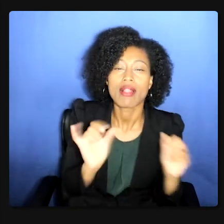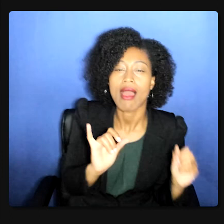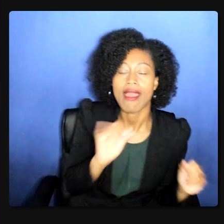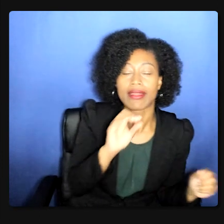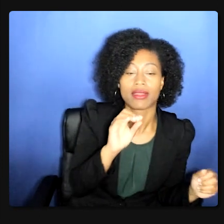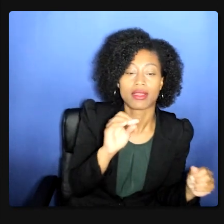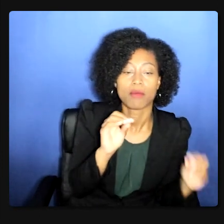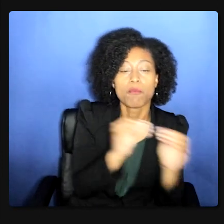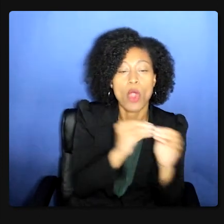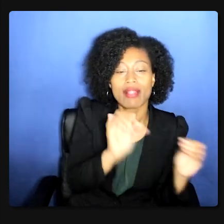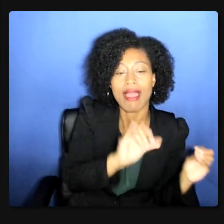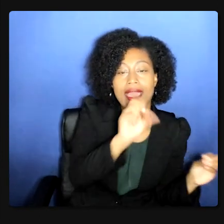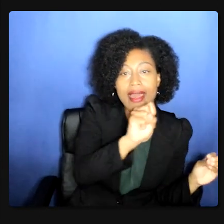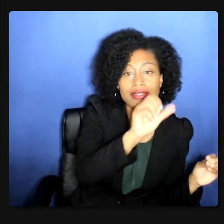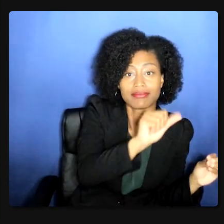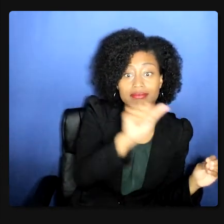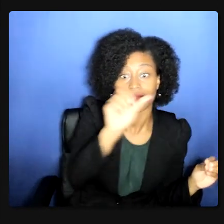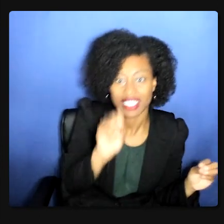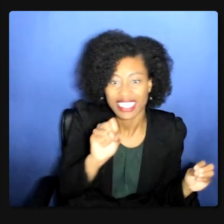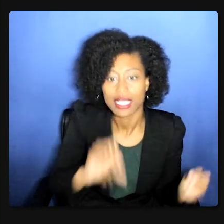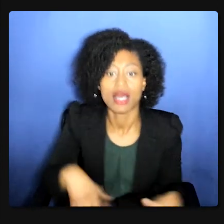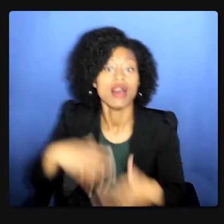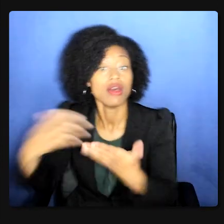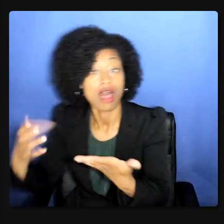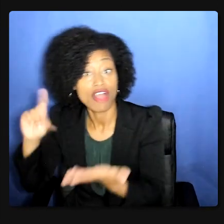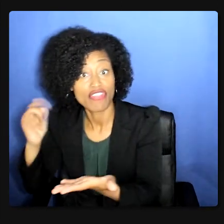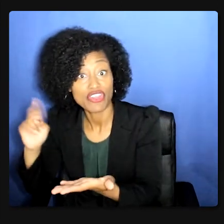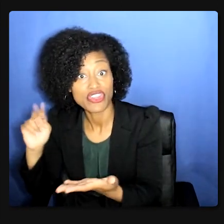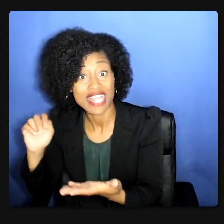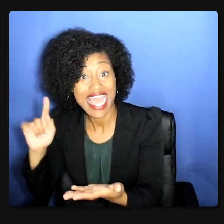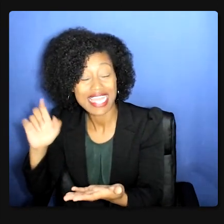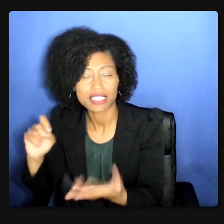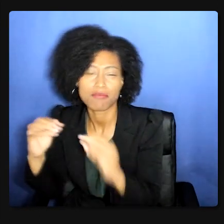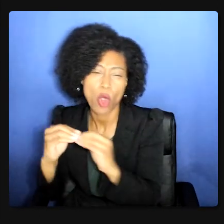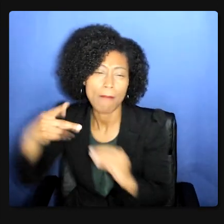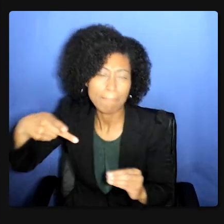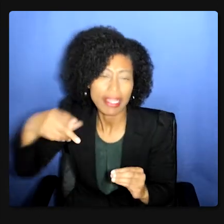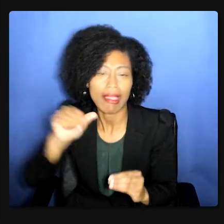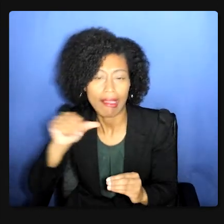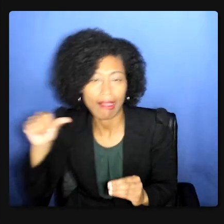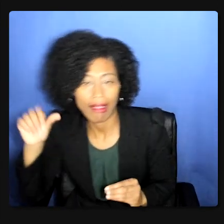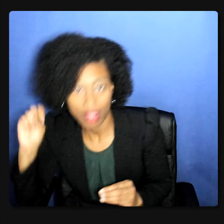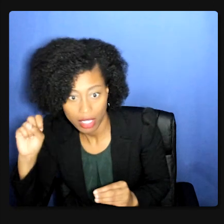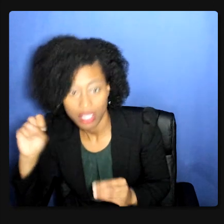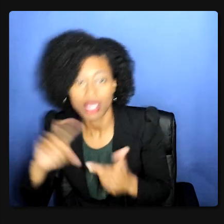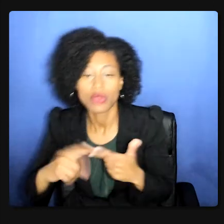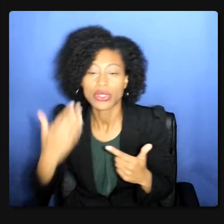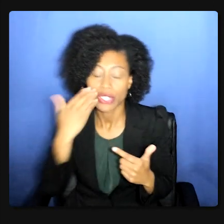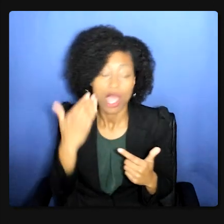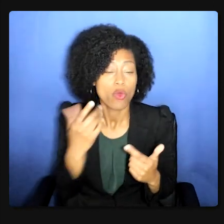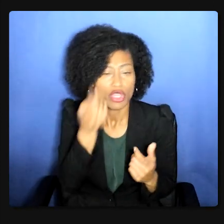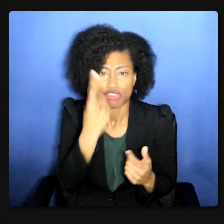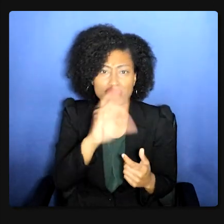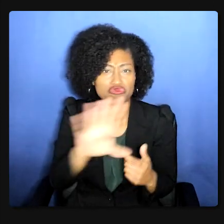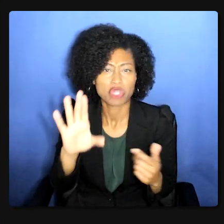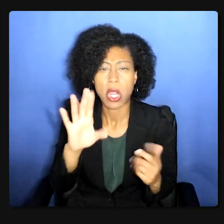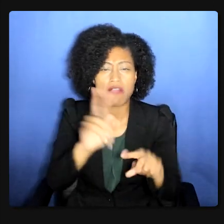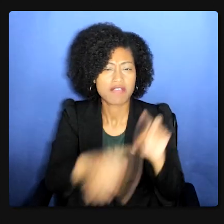MPS is more like a software as a service. Thundernetes is more like platform as a service, right? So we understand that there are game studios and even games